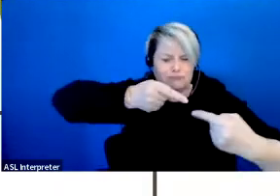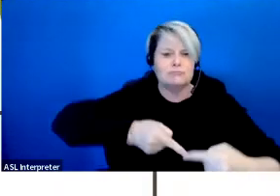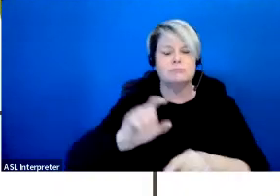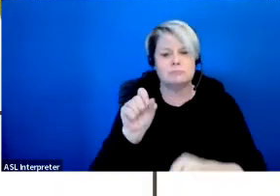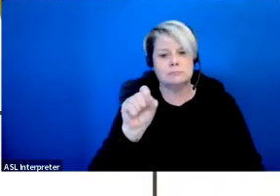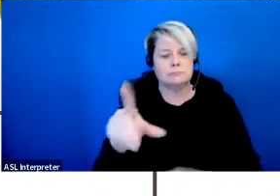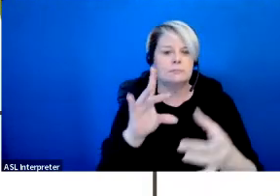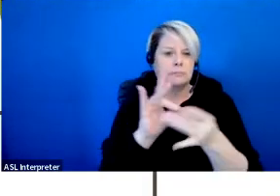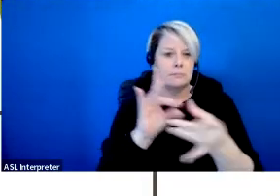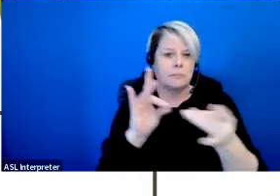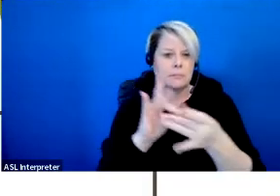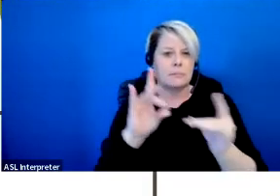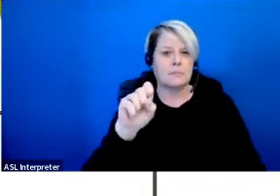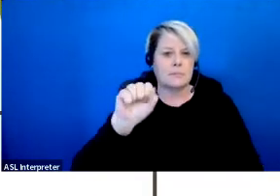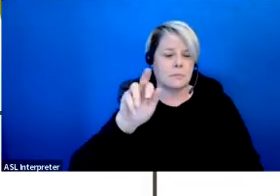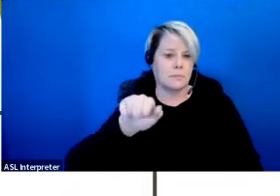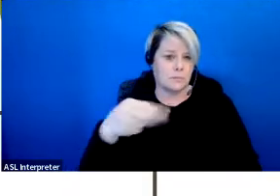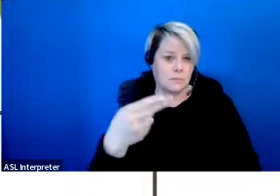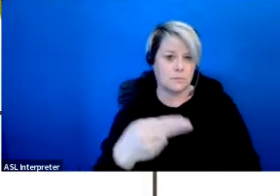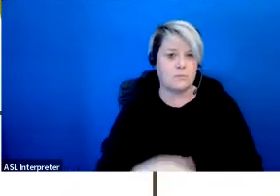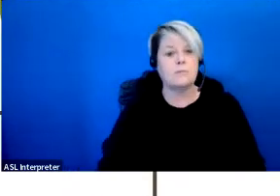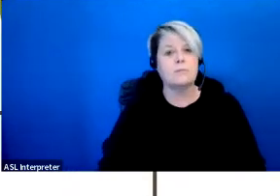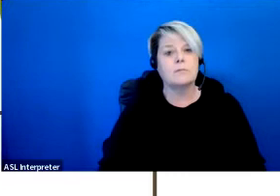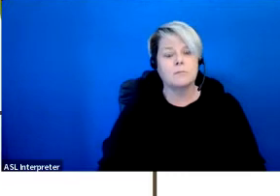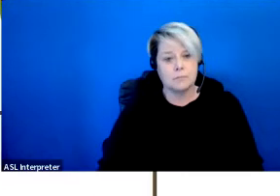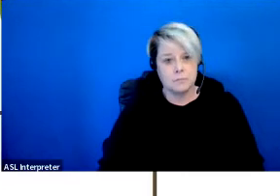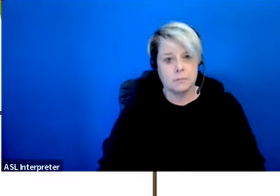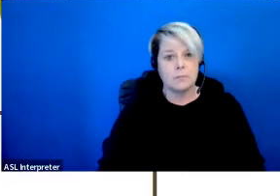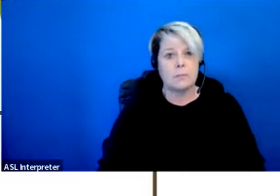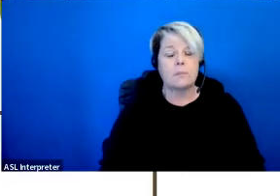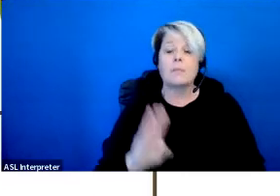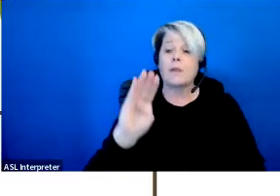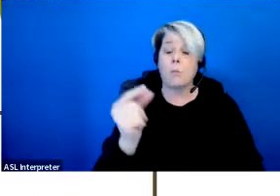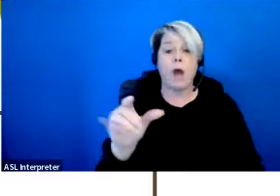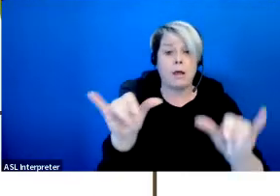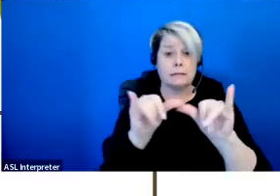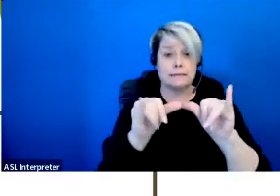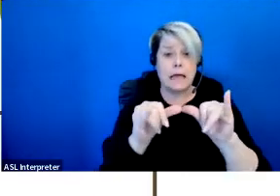have question or challenges with these options please send a note to Sarah in the chat. You can